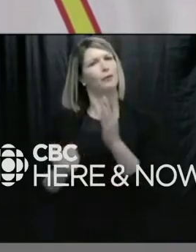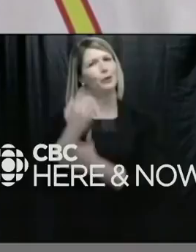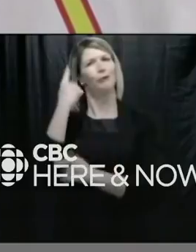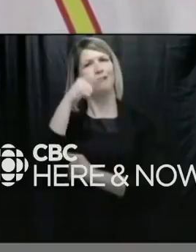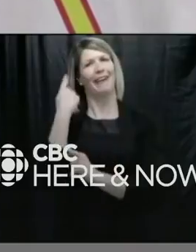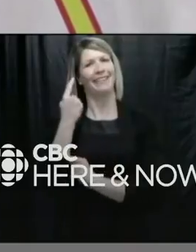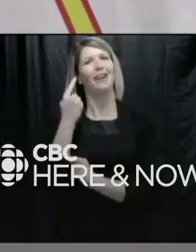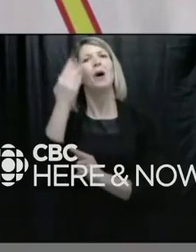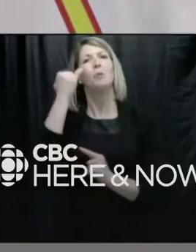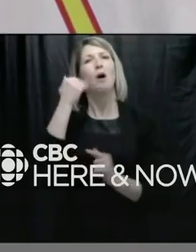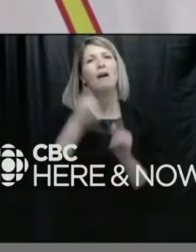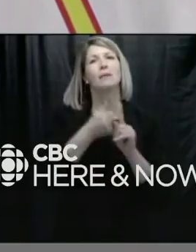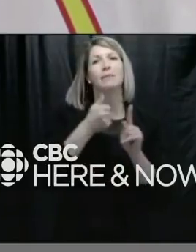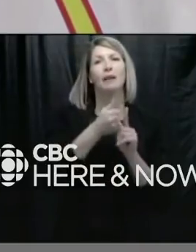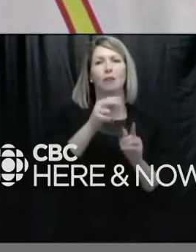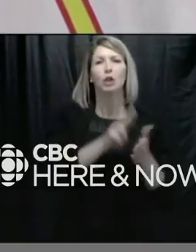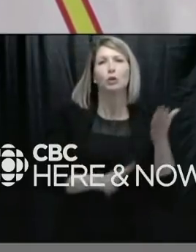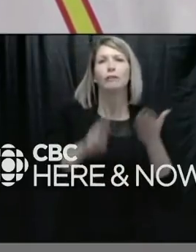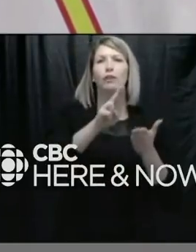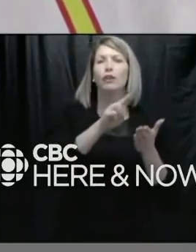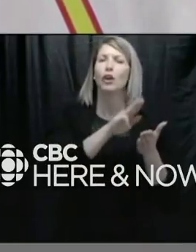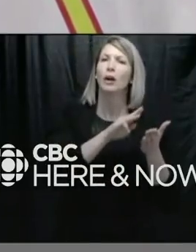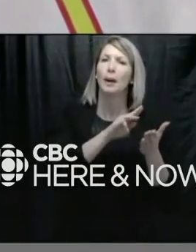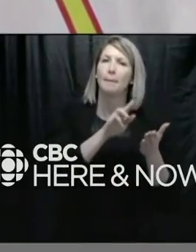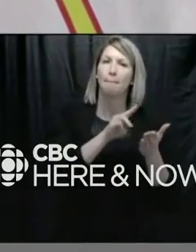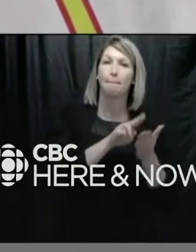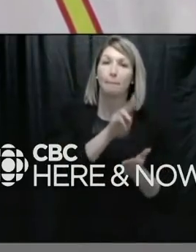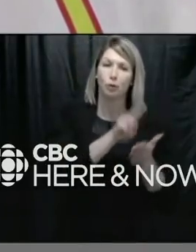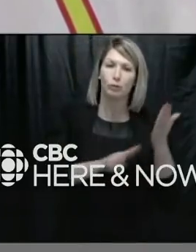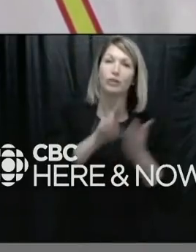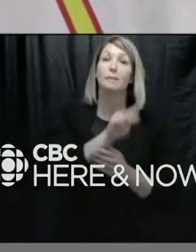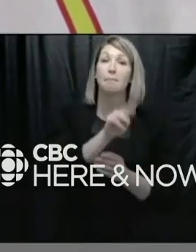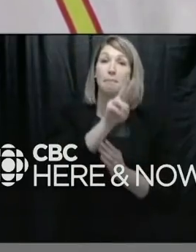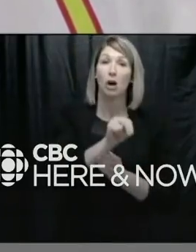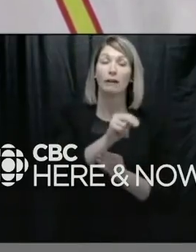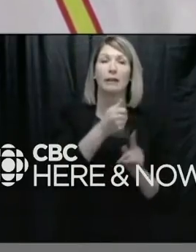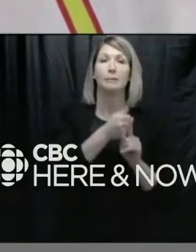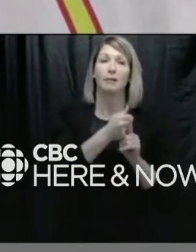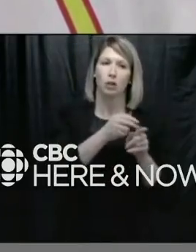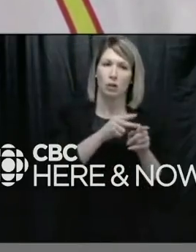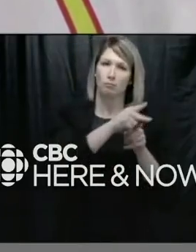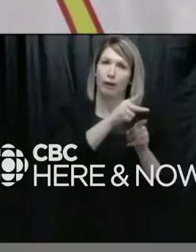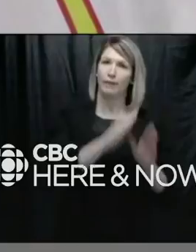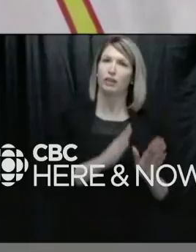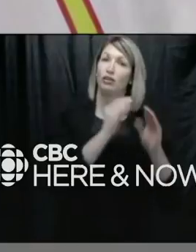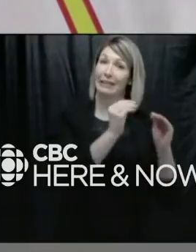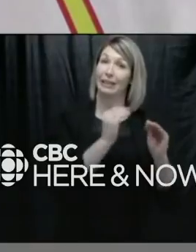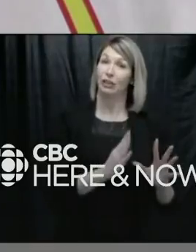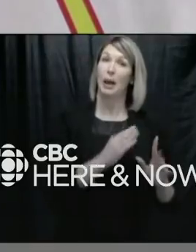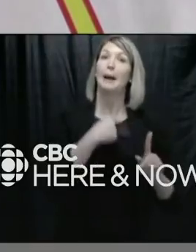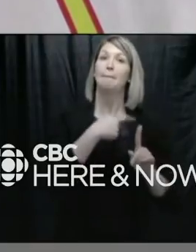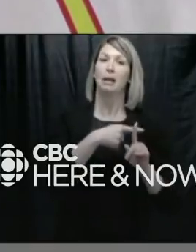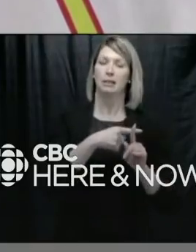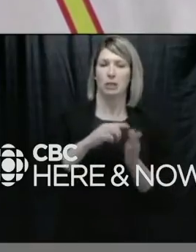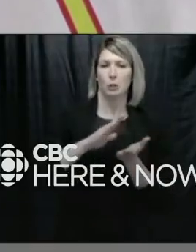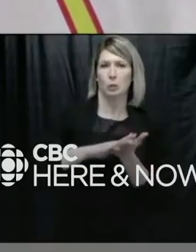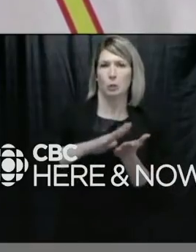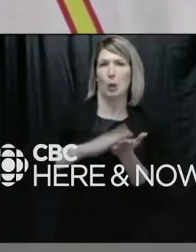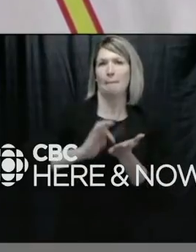HE IS A NEW FACE TO MANY OF YOU. HE IS A CLINICIAN, SCIENTIST AT THE EASTERN HEALTH AND PROFESSOR